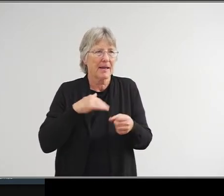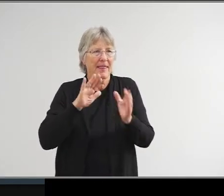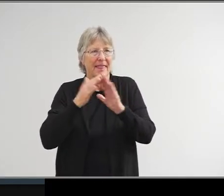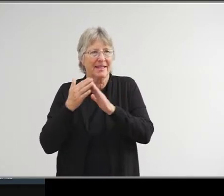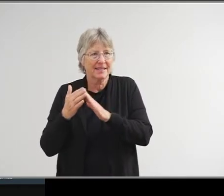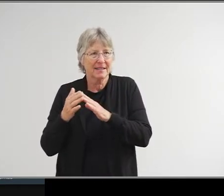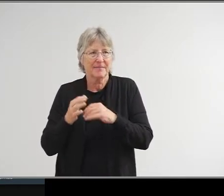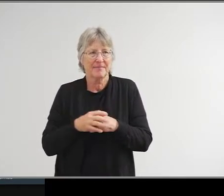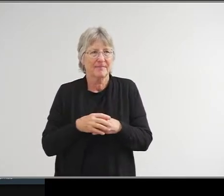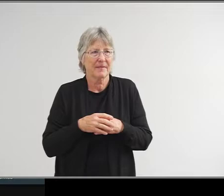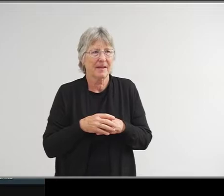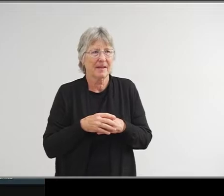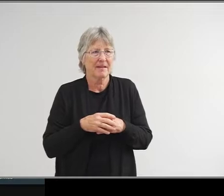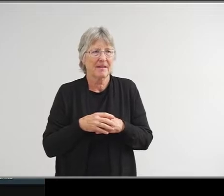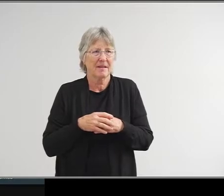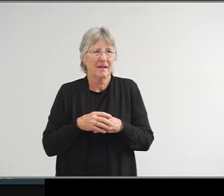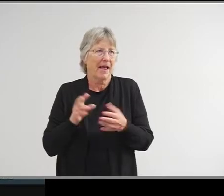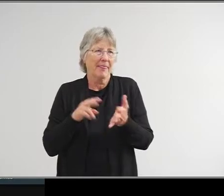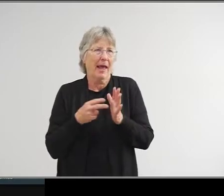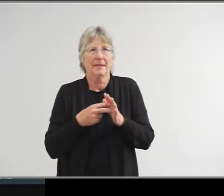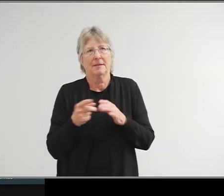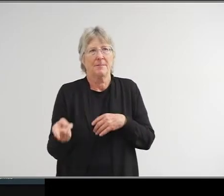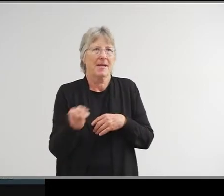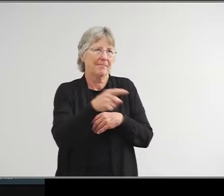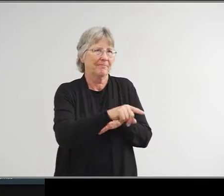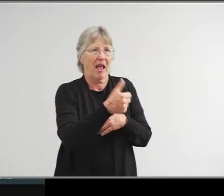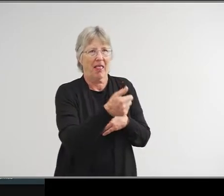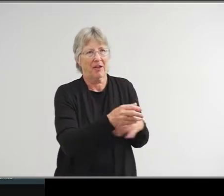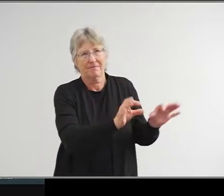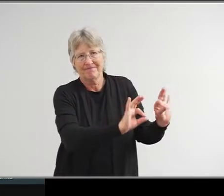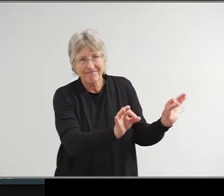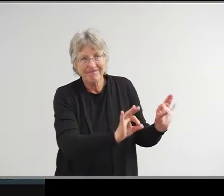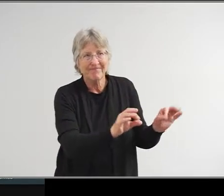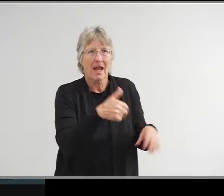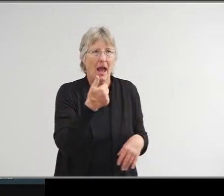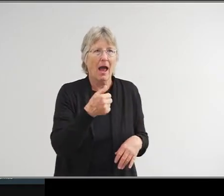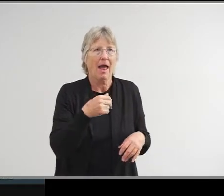And that's not to trivialize or minimize the experiences across our great district.